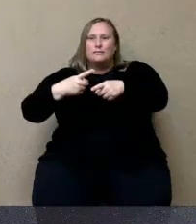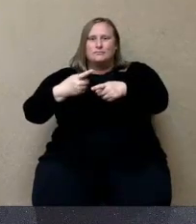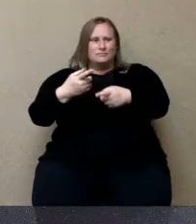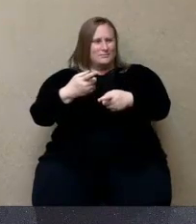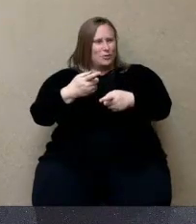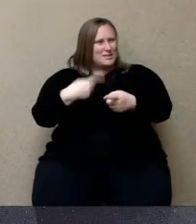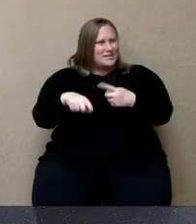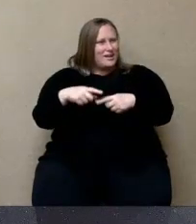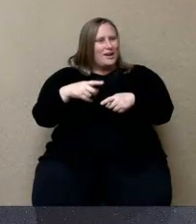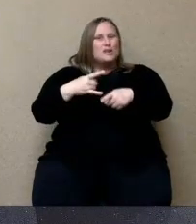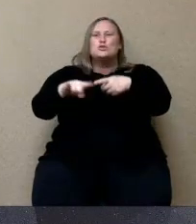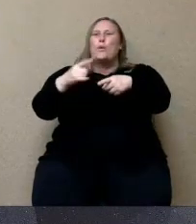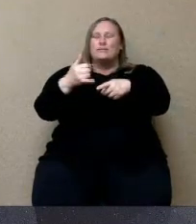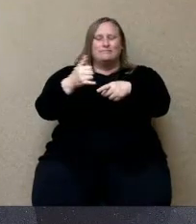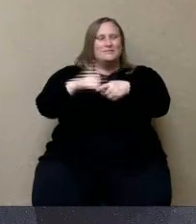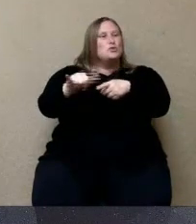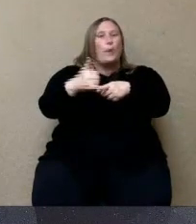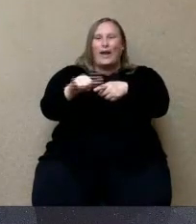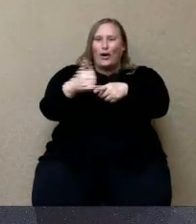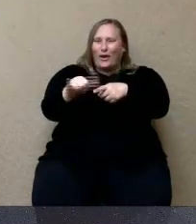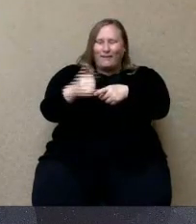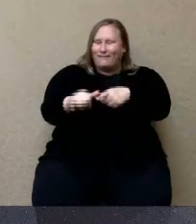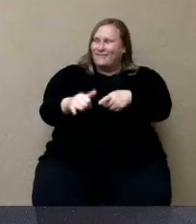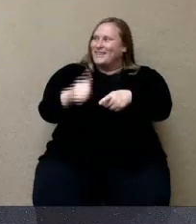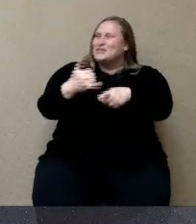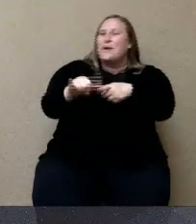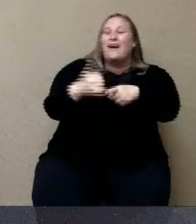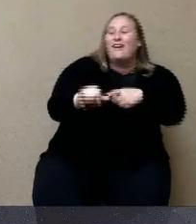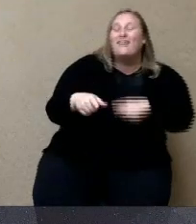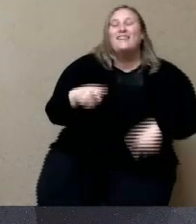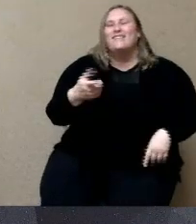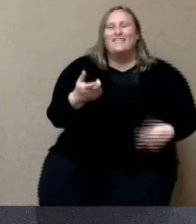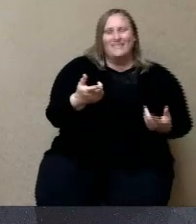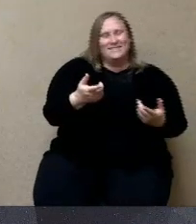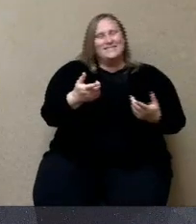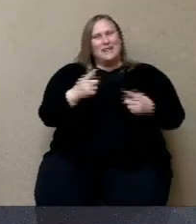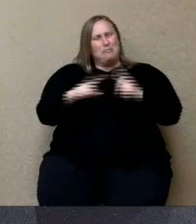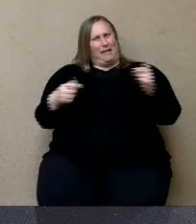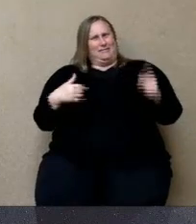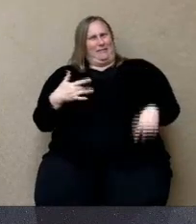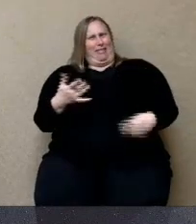but maybe you can comment on that topic. The other issue is, and I wasn't able to be super